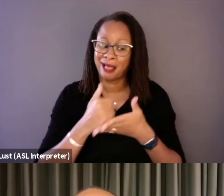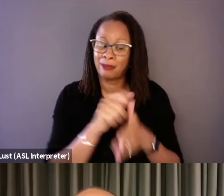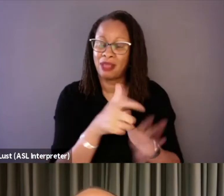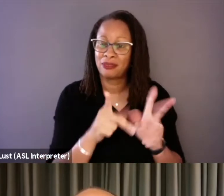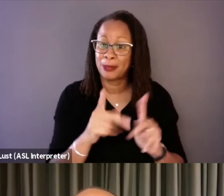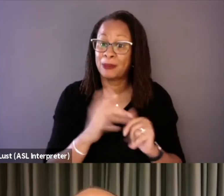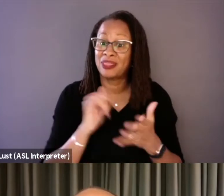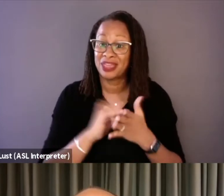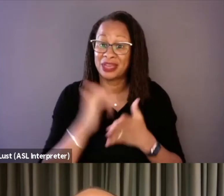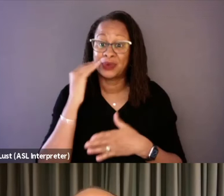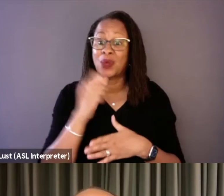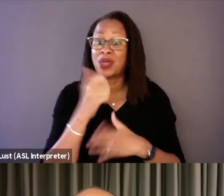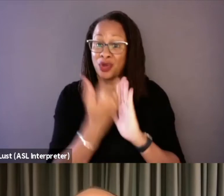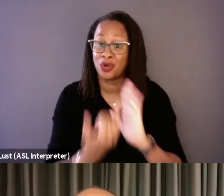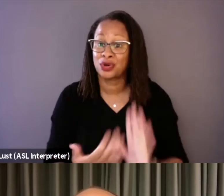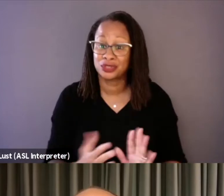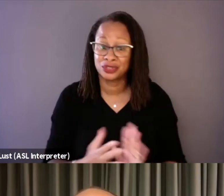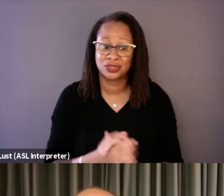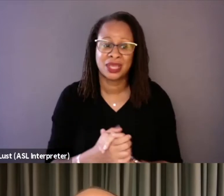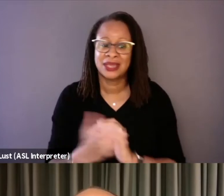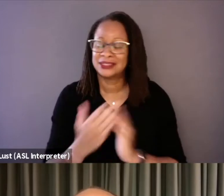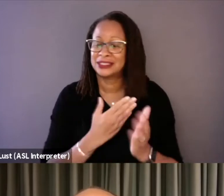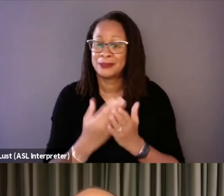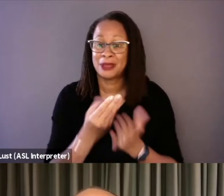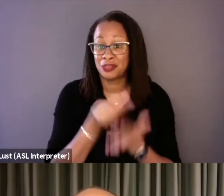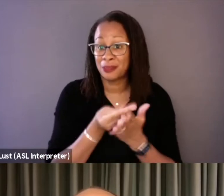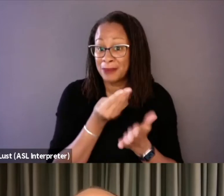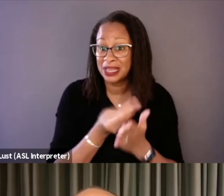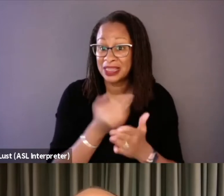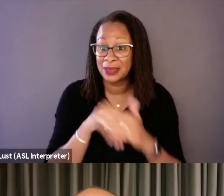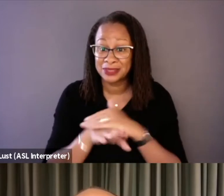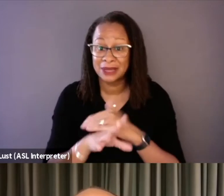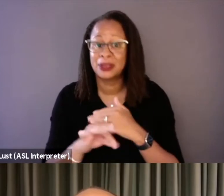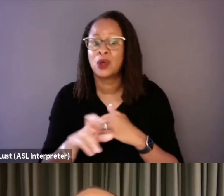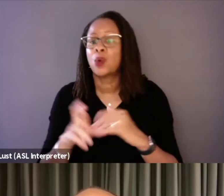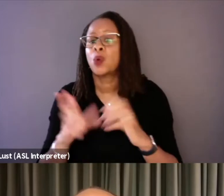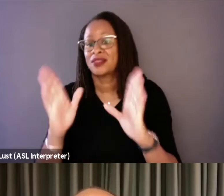other artists, whether it was the money that was coming in or the attention he was getting.